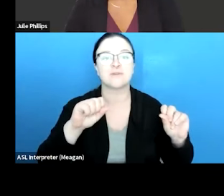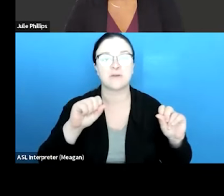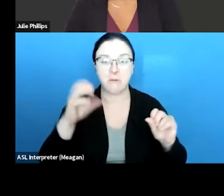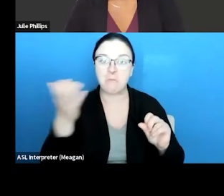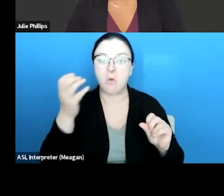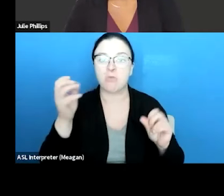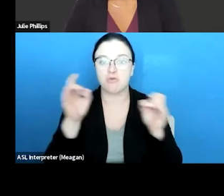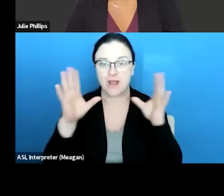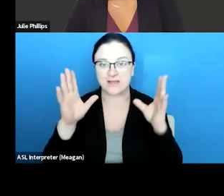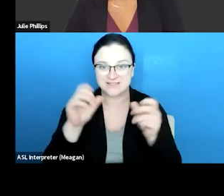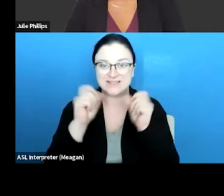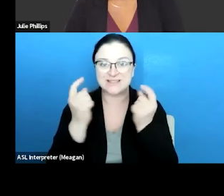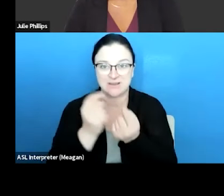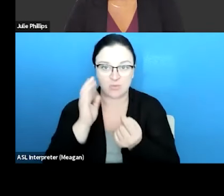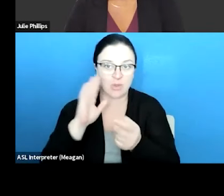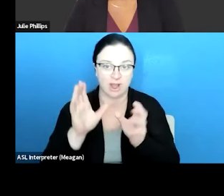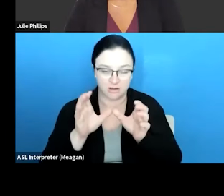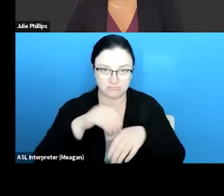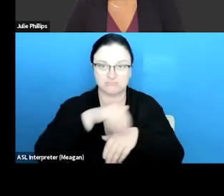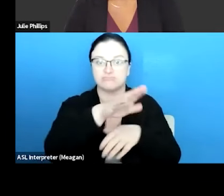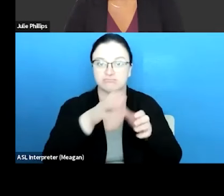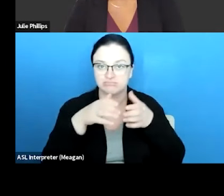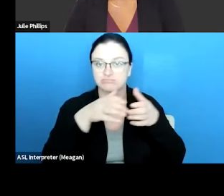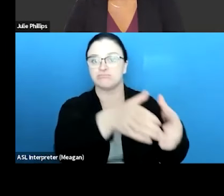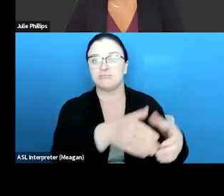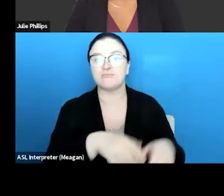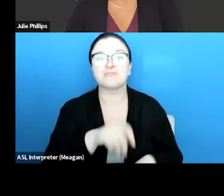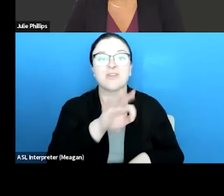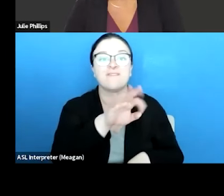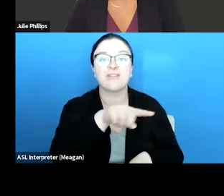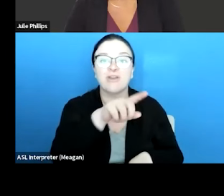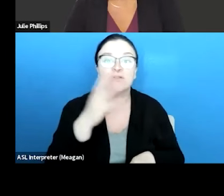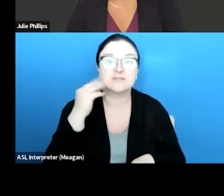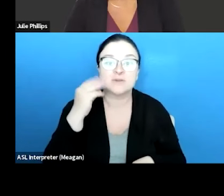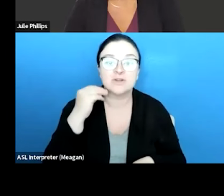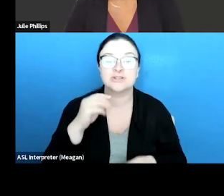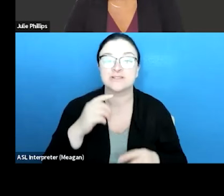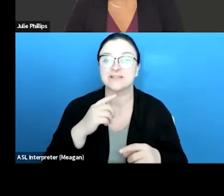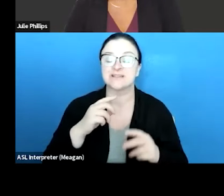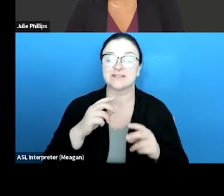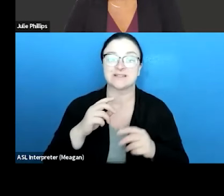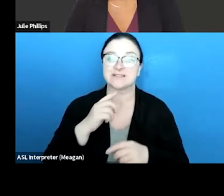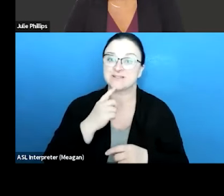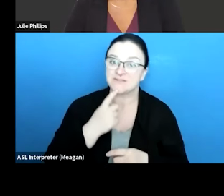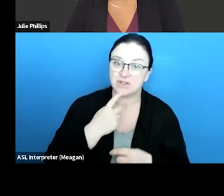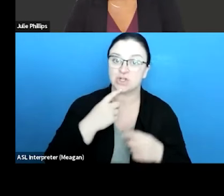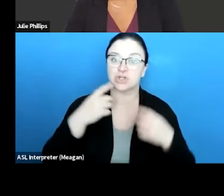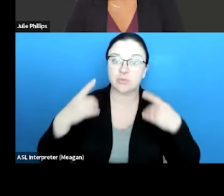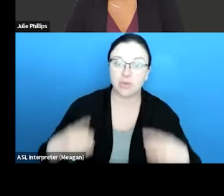if they're experiencing symptoms of extreme depression, like helplessness, hopelessness,